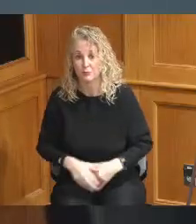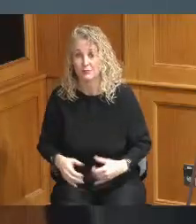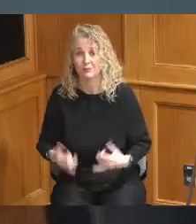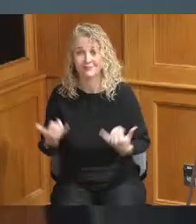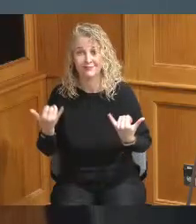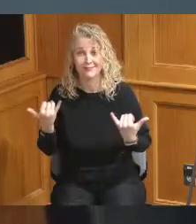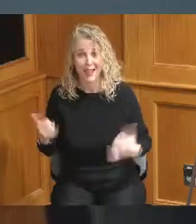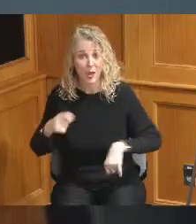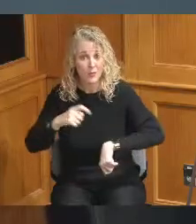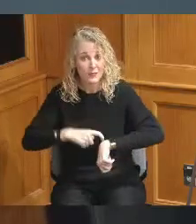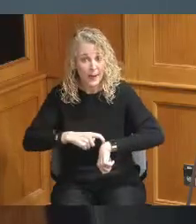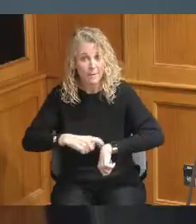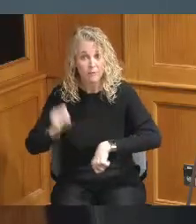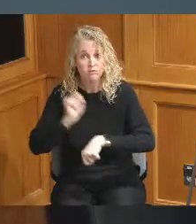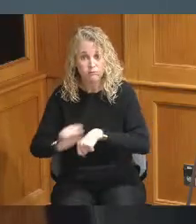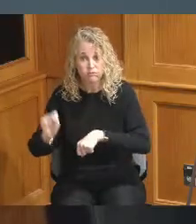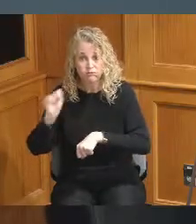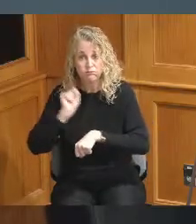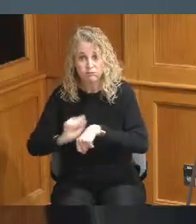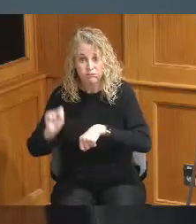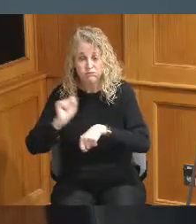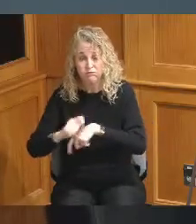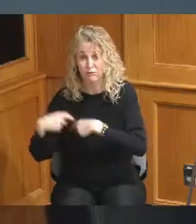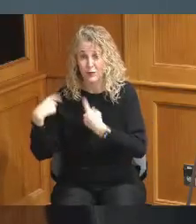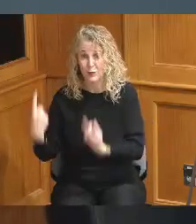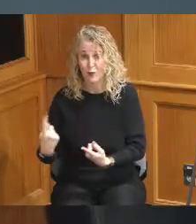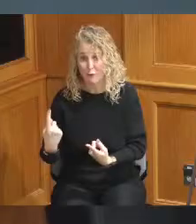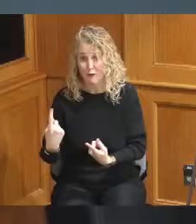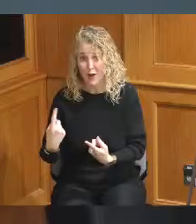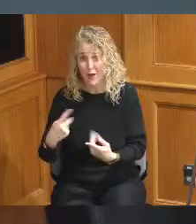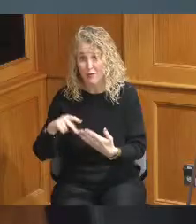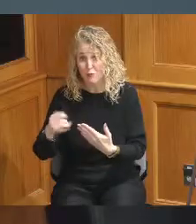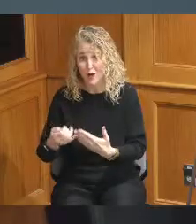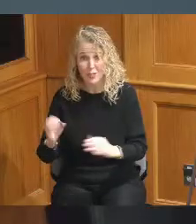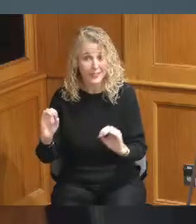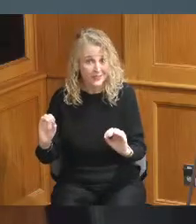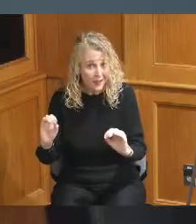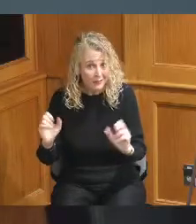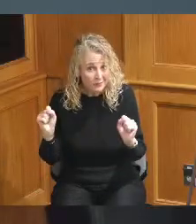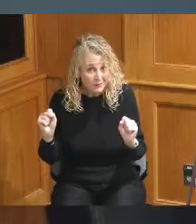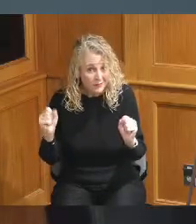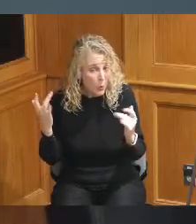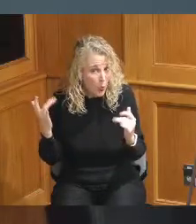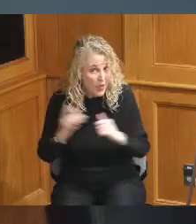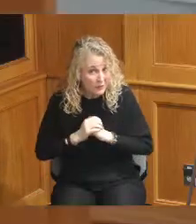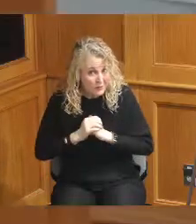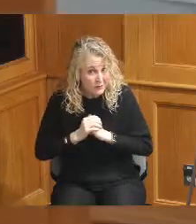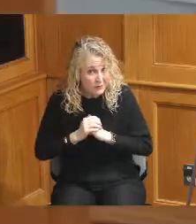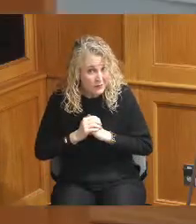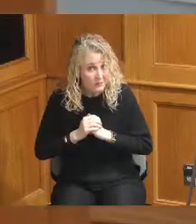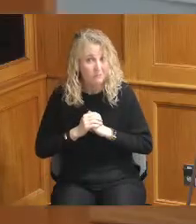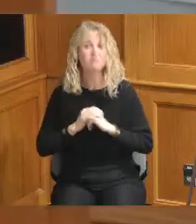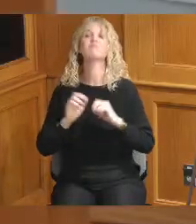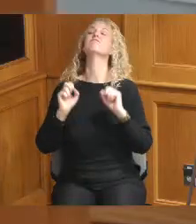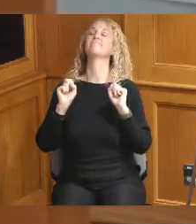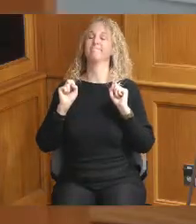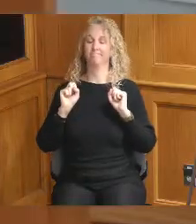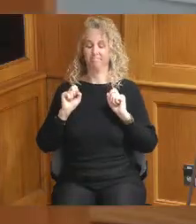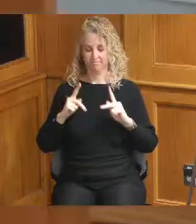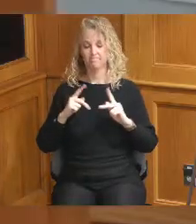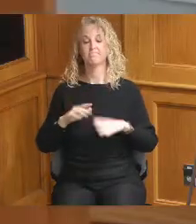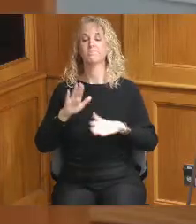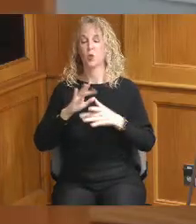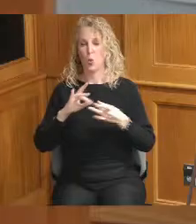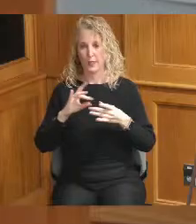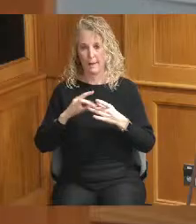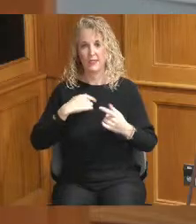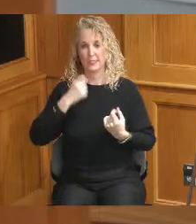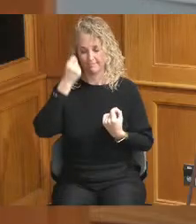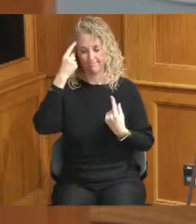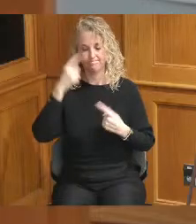not put up one project for tiny homes can I yeah so I appreciate that very much and I think I just